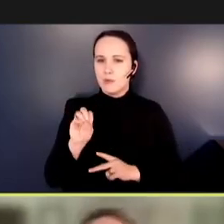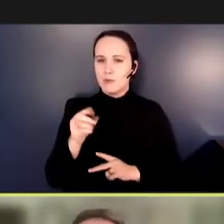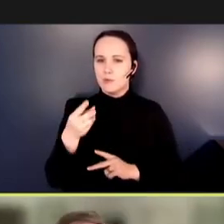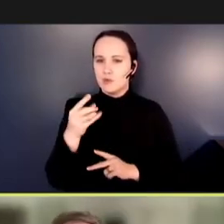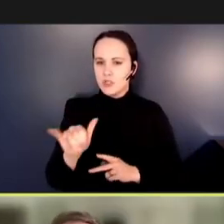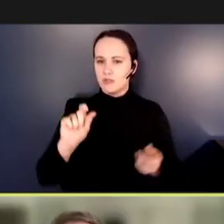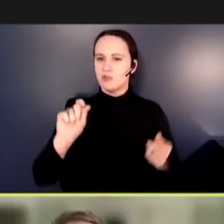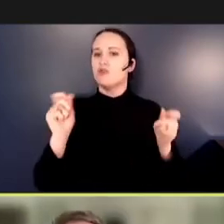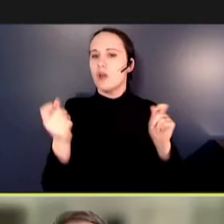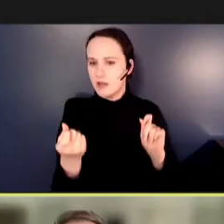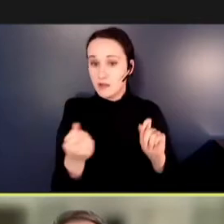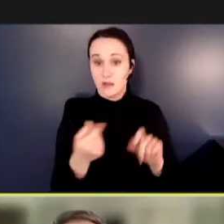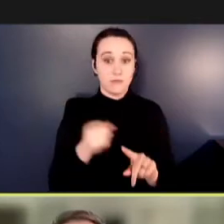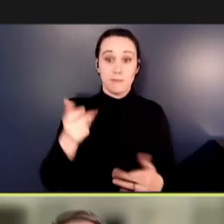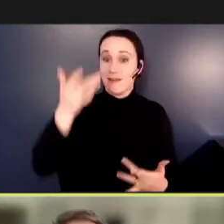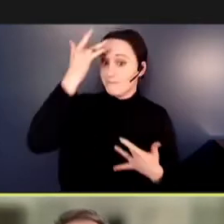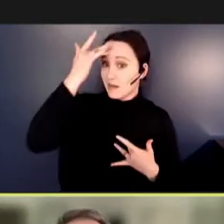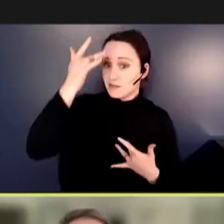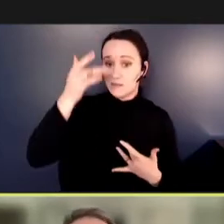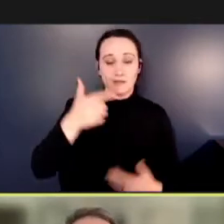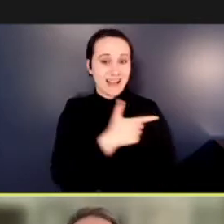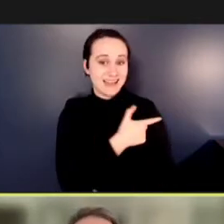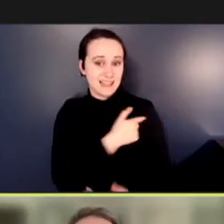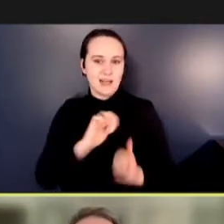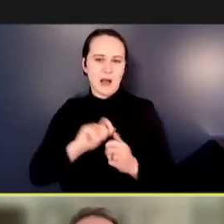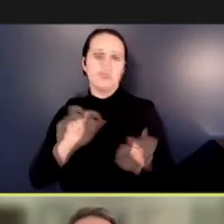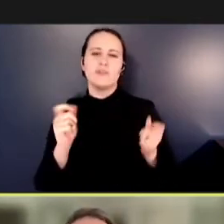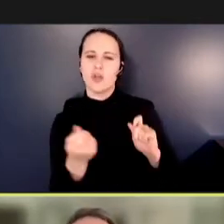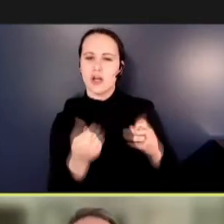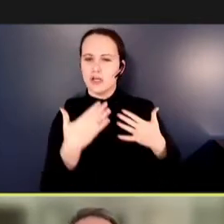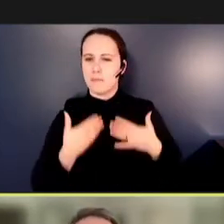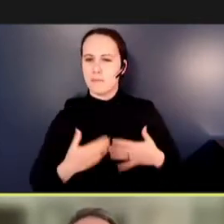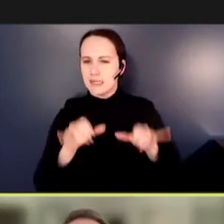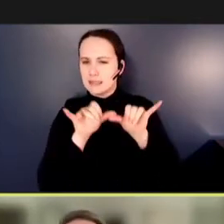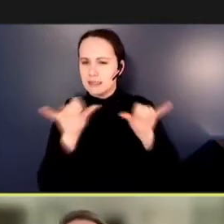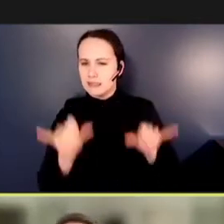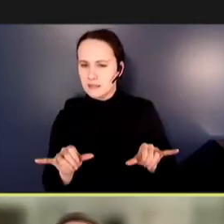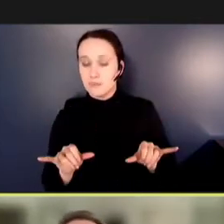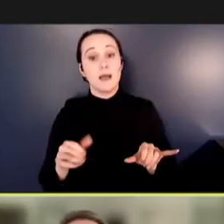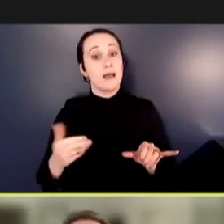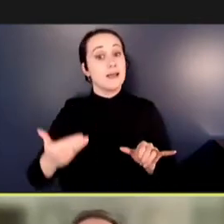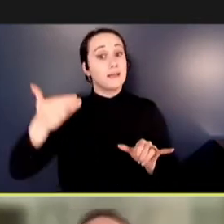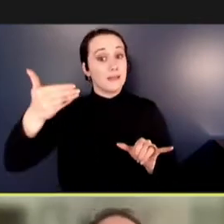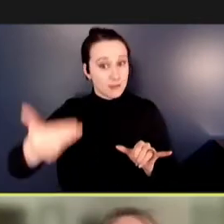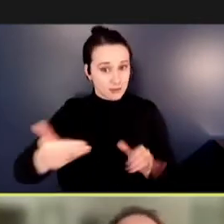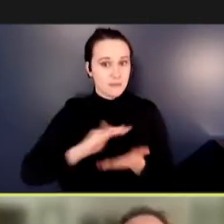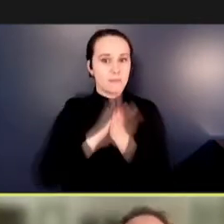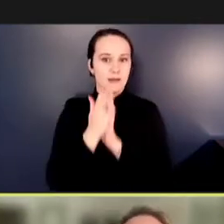and understand drivers of better protection, better vaccination versus non-response. And